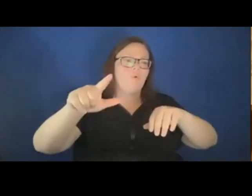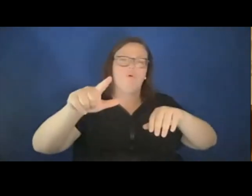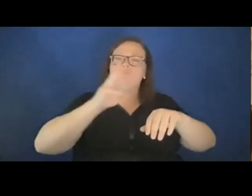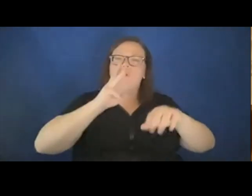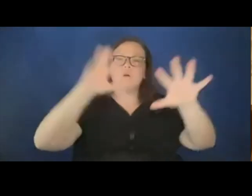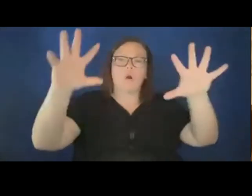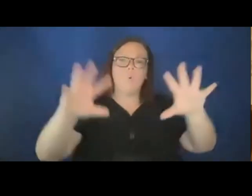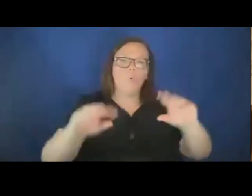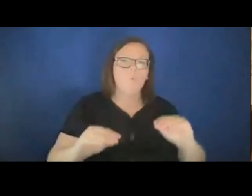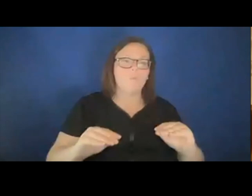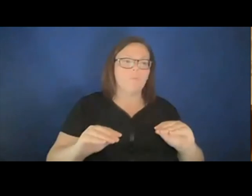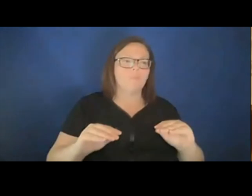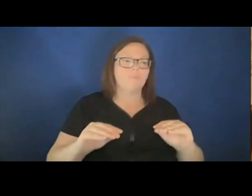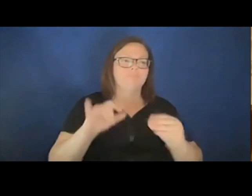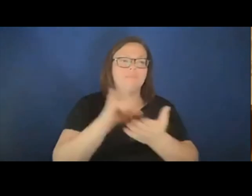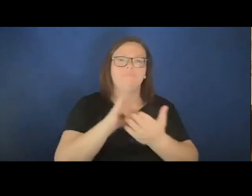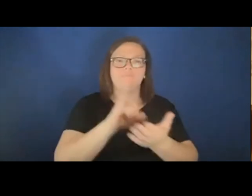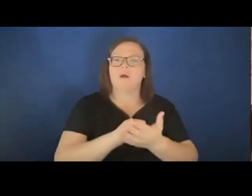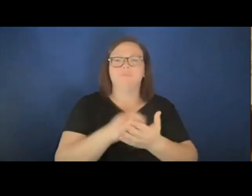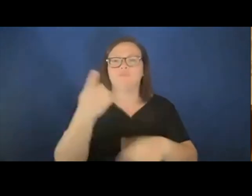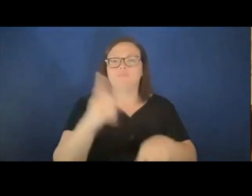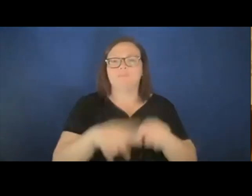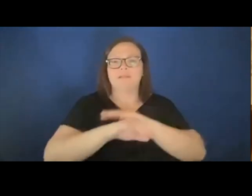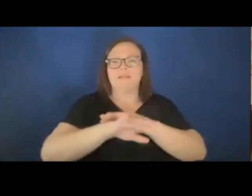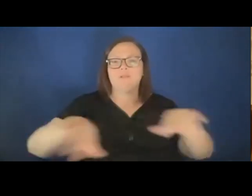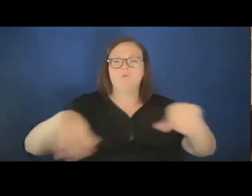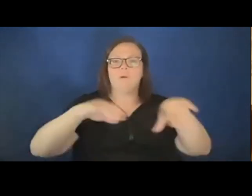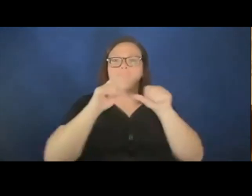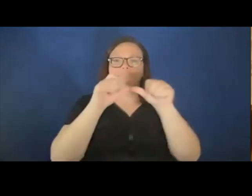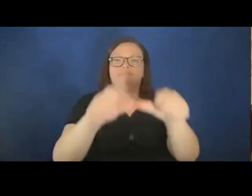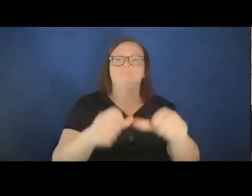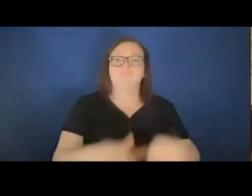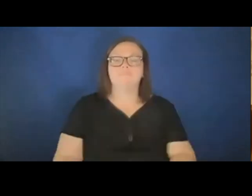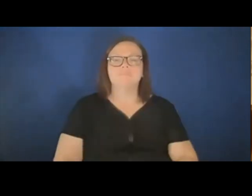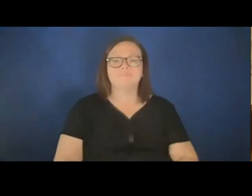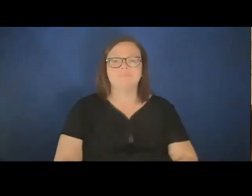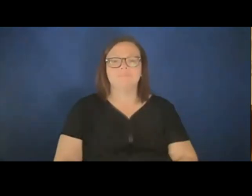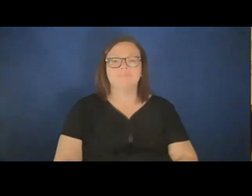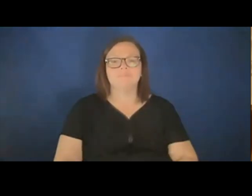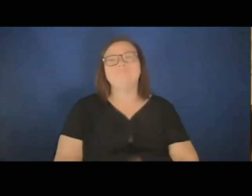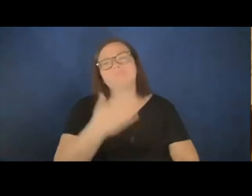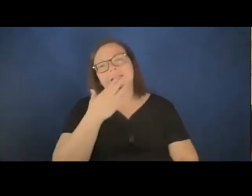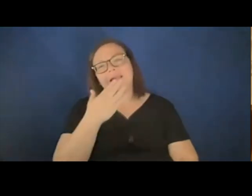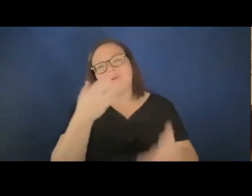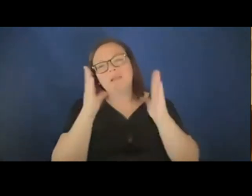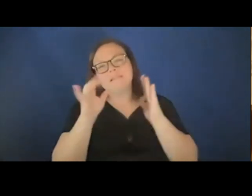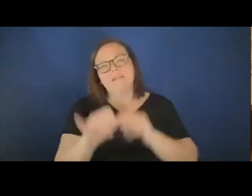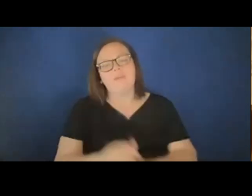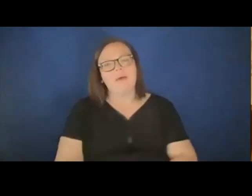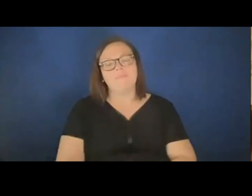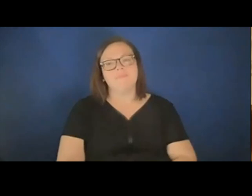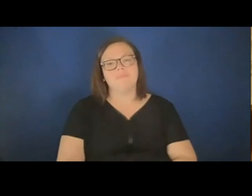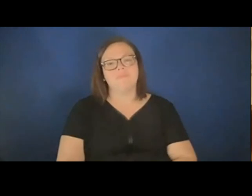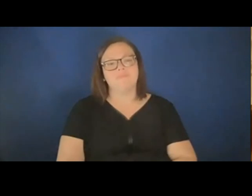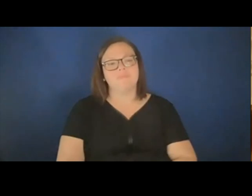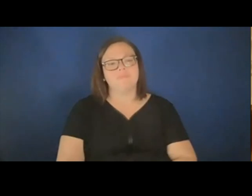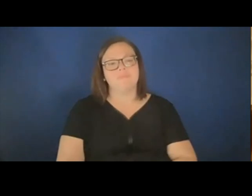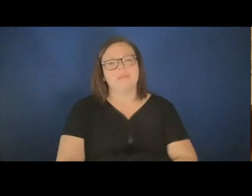And it’ll be impossible to swim. Thank you for listening to that. Shoutout to Anonymous